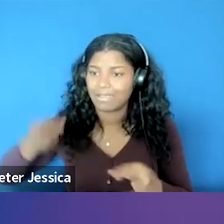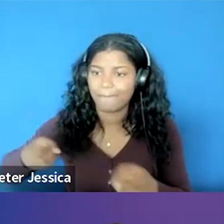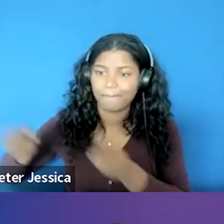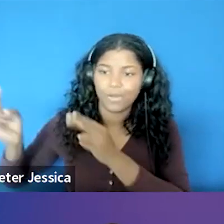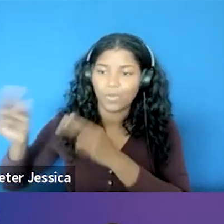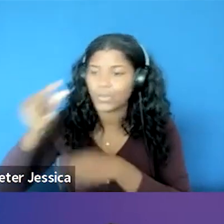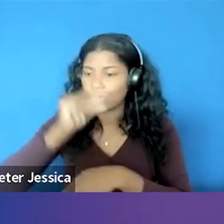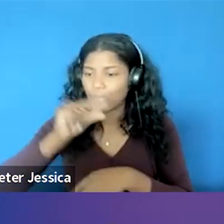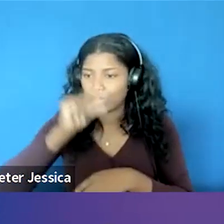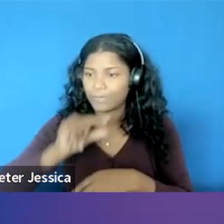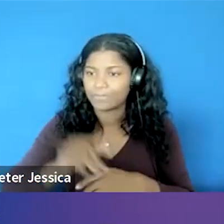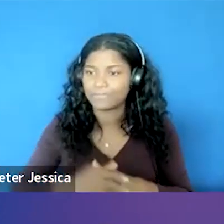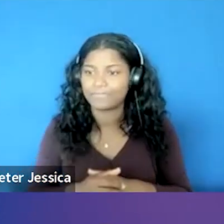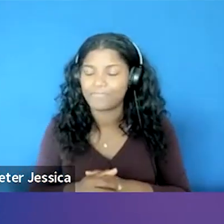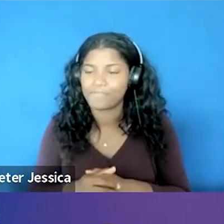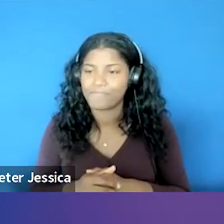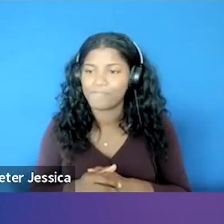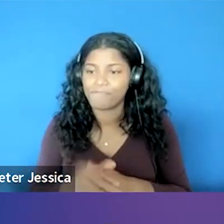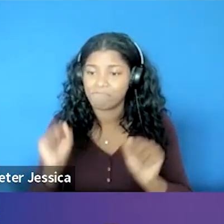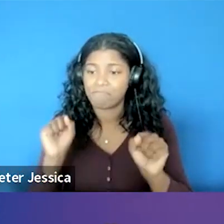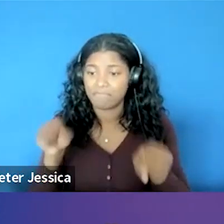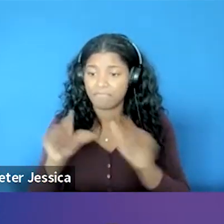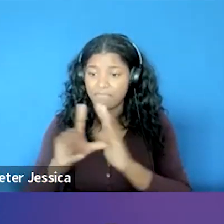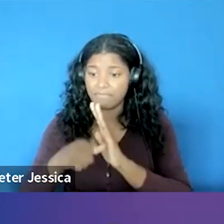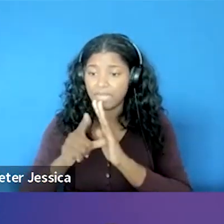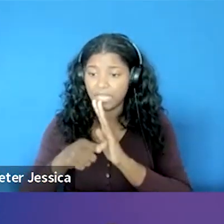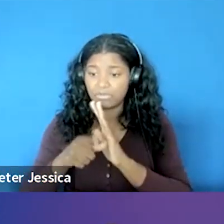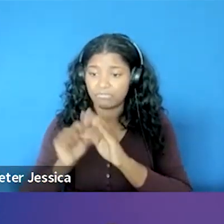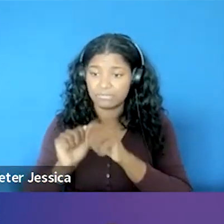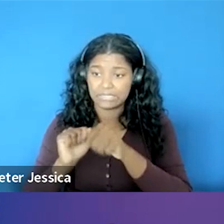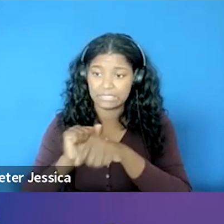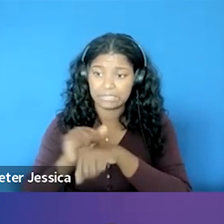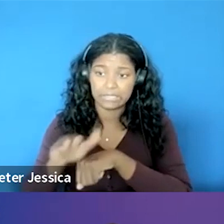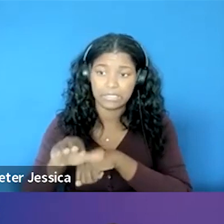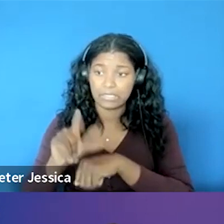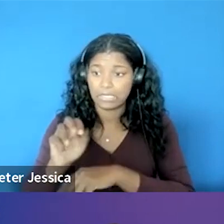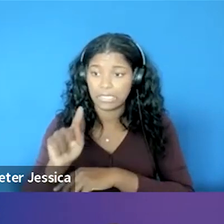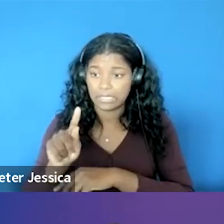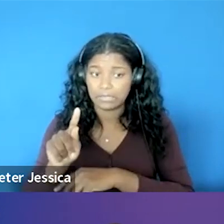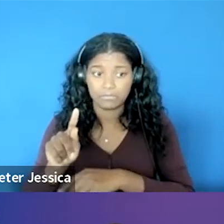So is there a way to send links later or this is it?